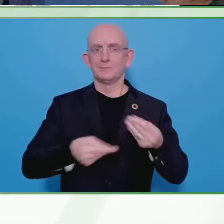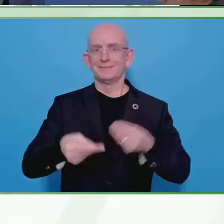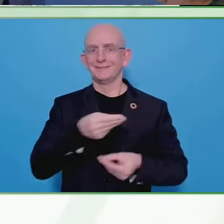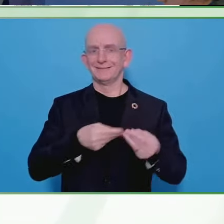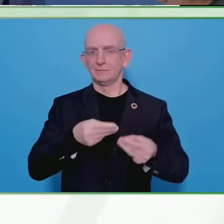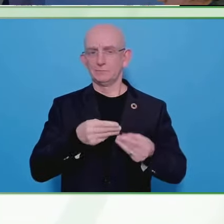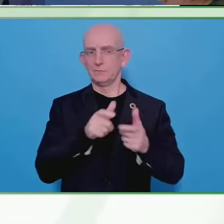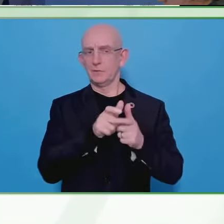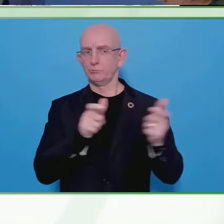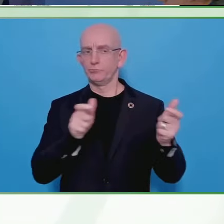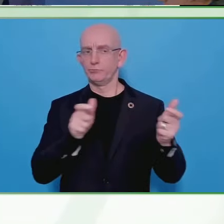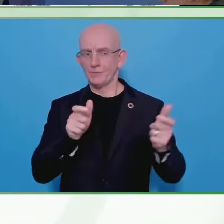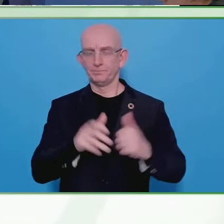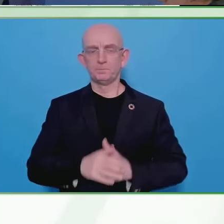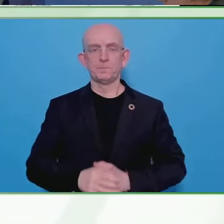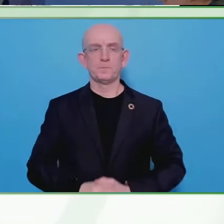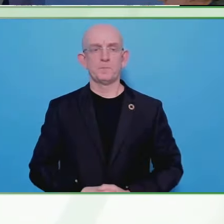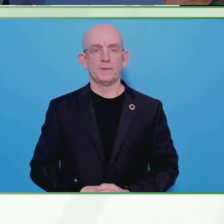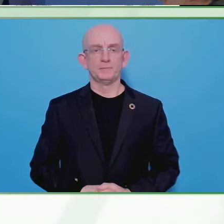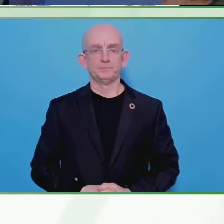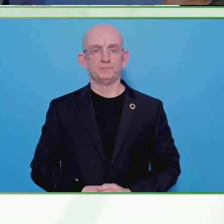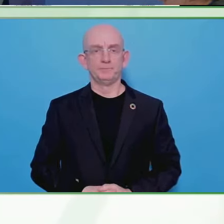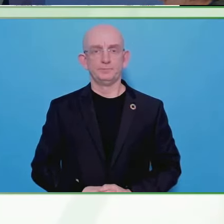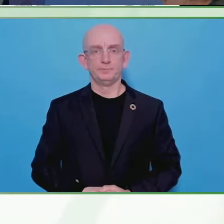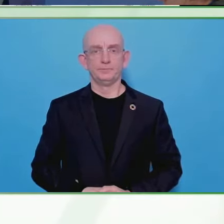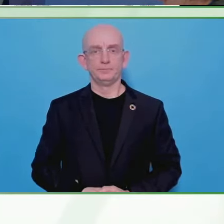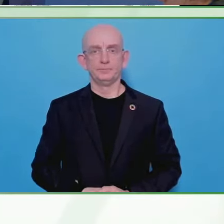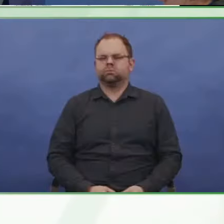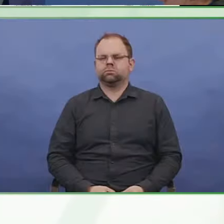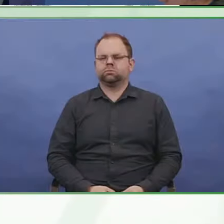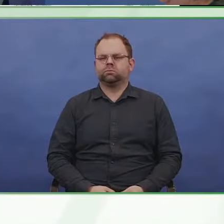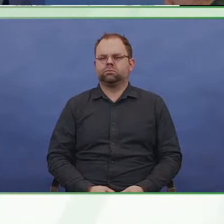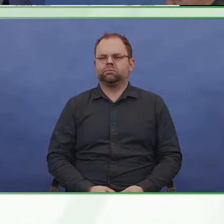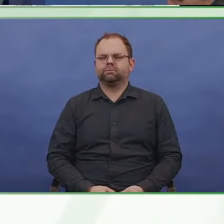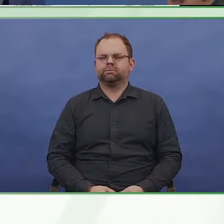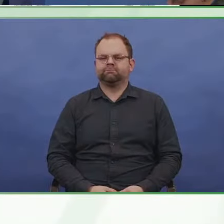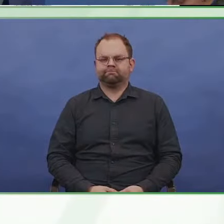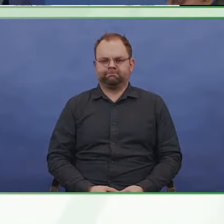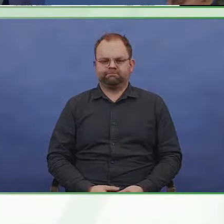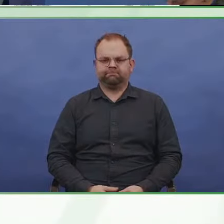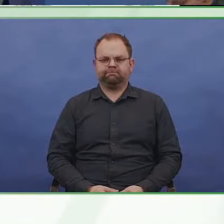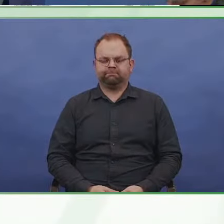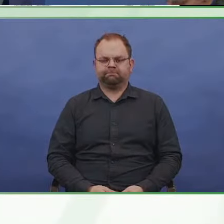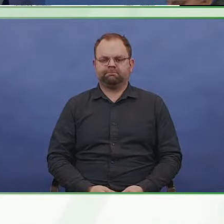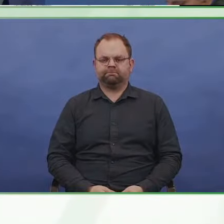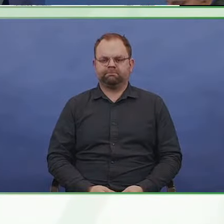But we really want to make sure that the corporations know how to find us.